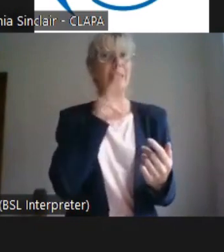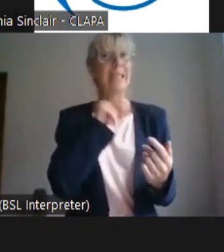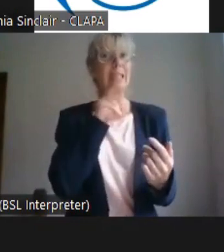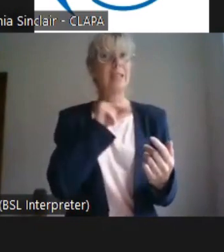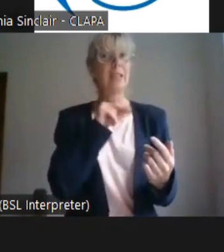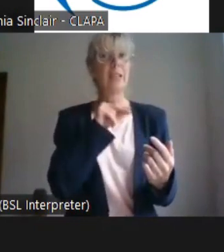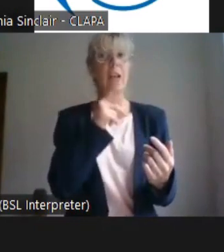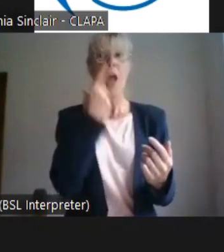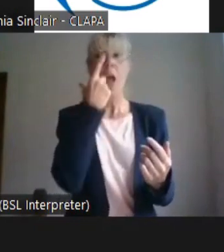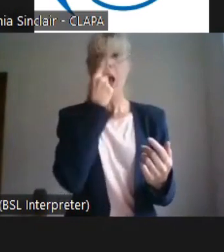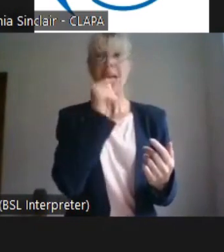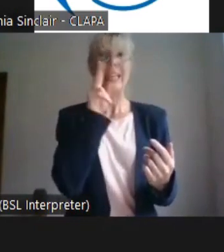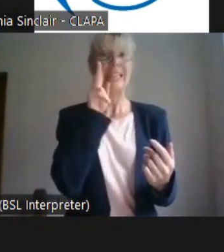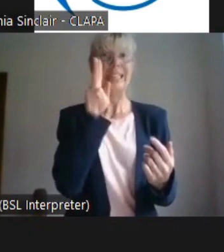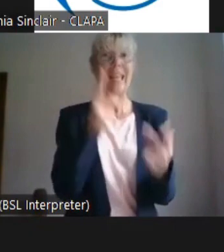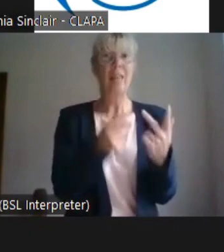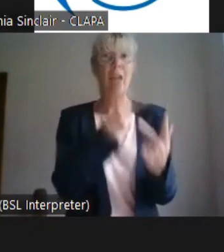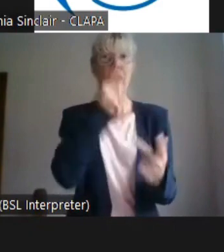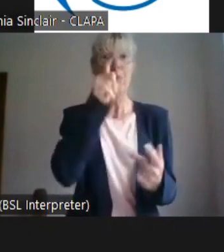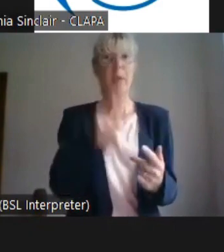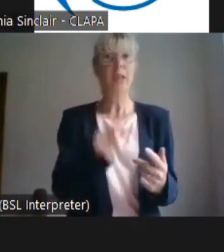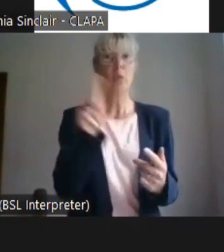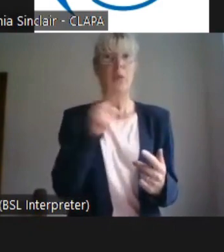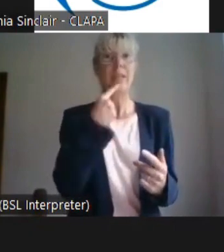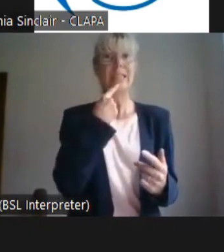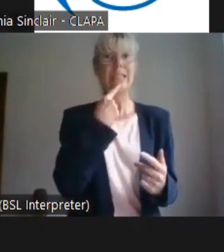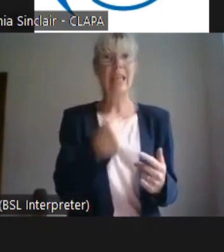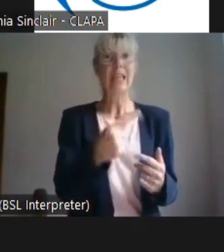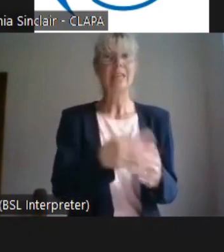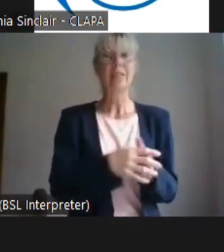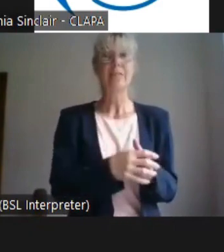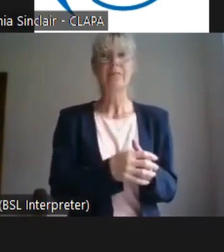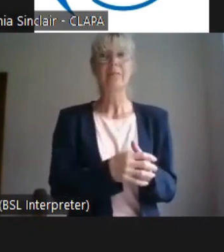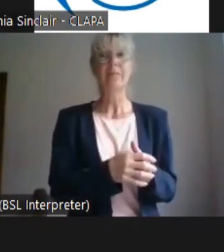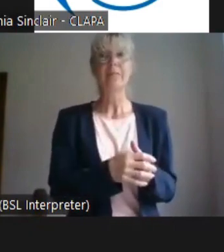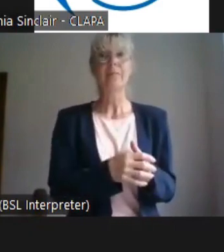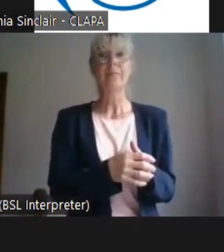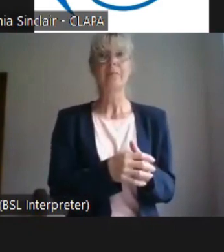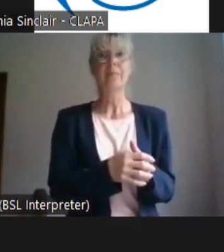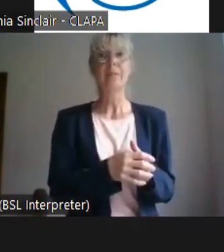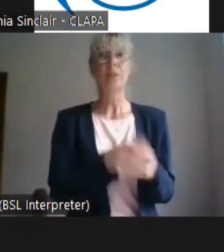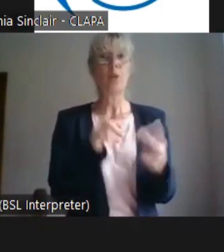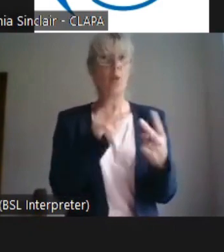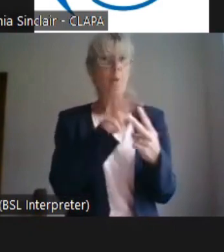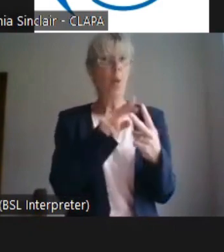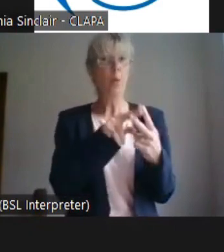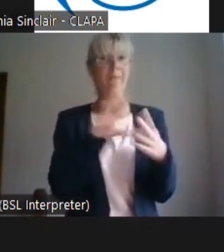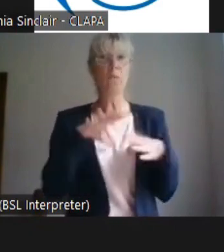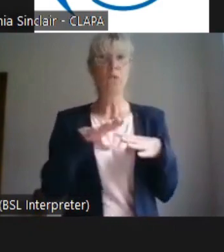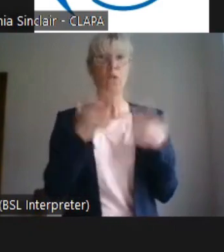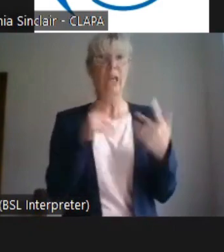see what the other person is saying and that's a no cost item as well uh it's just a an app